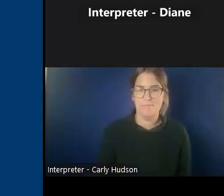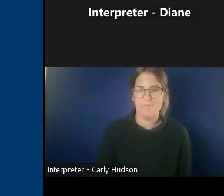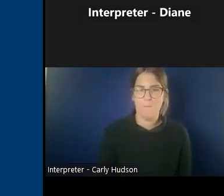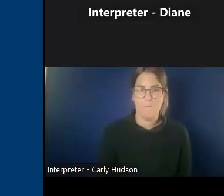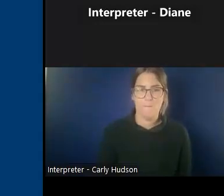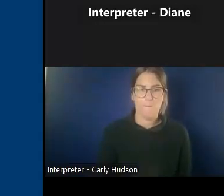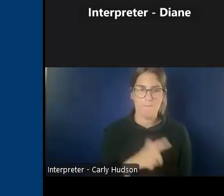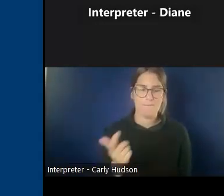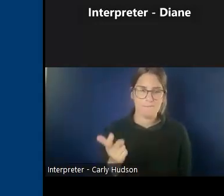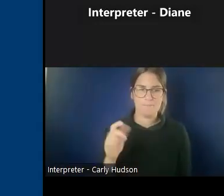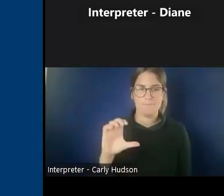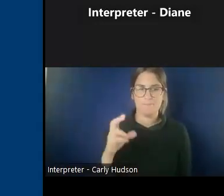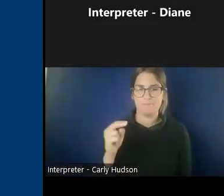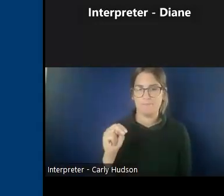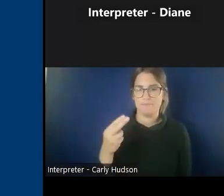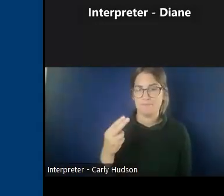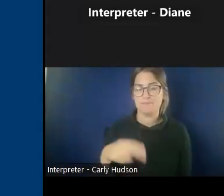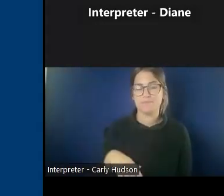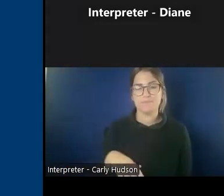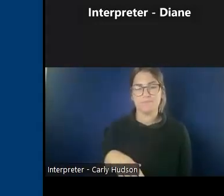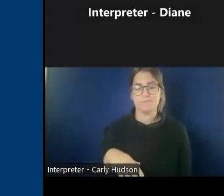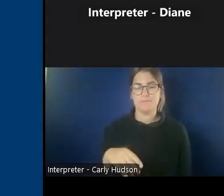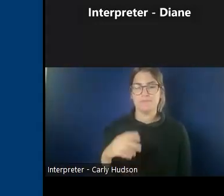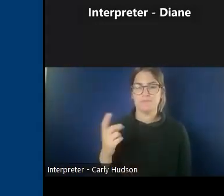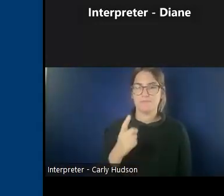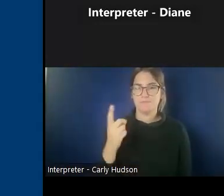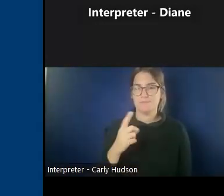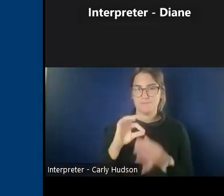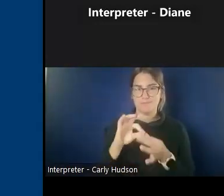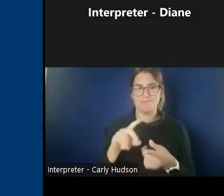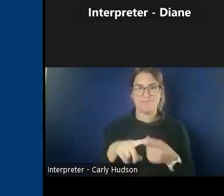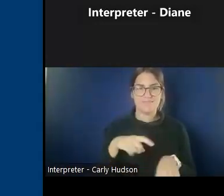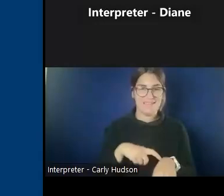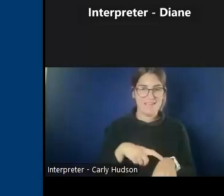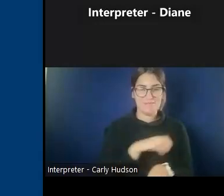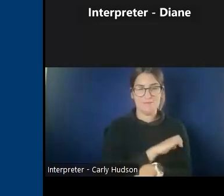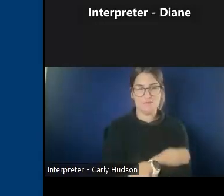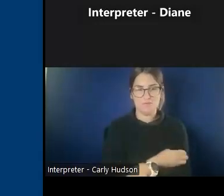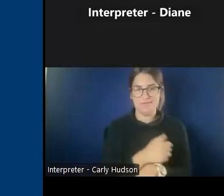add in that um you know it always comes down to time and energy which we never have enough of um